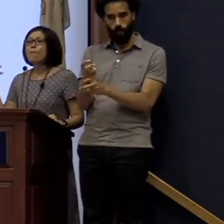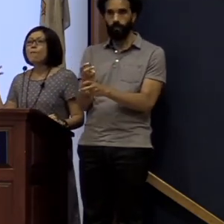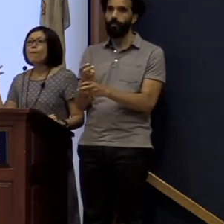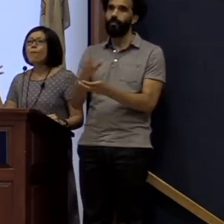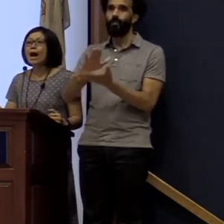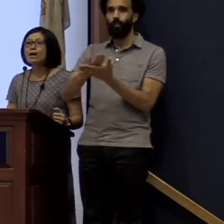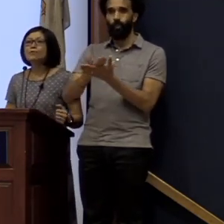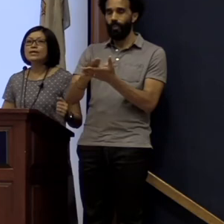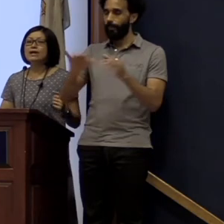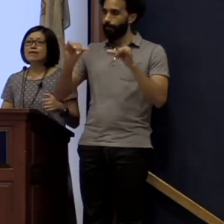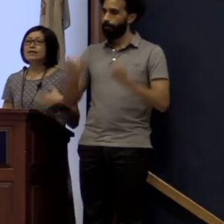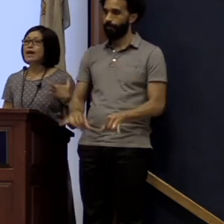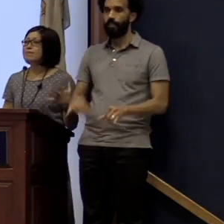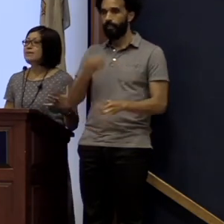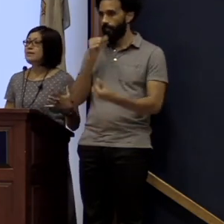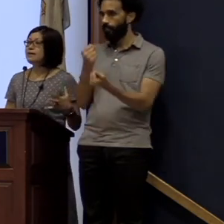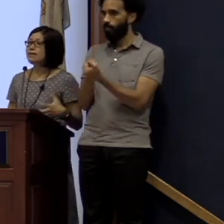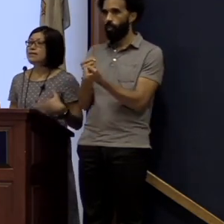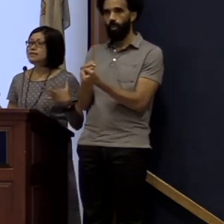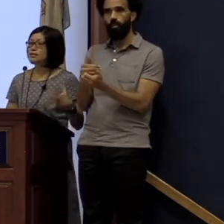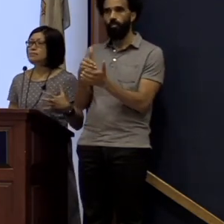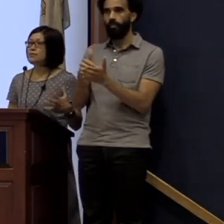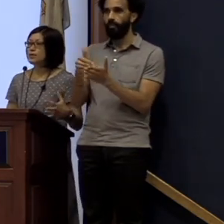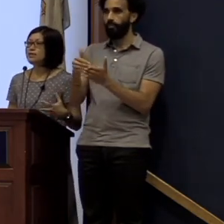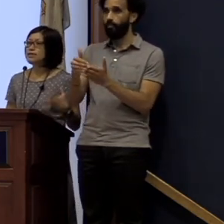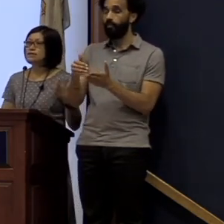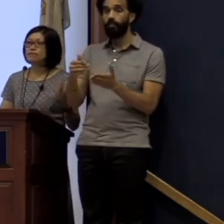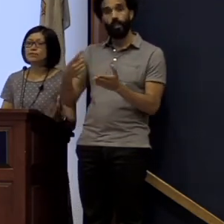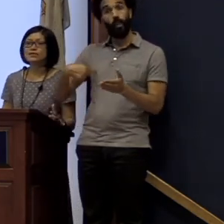While we are very happy that they're making such progress in informal science